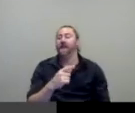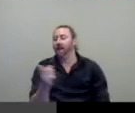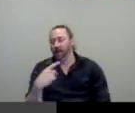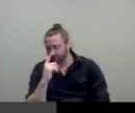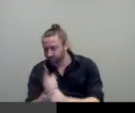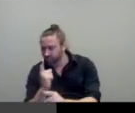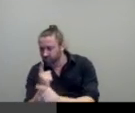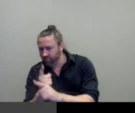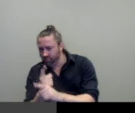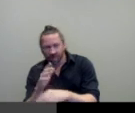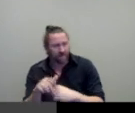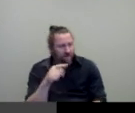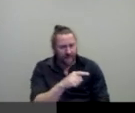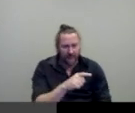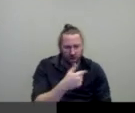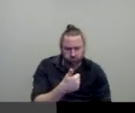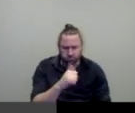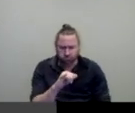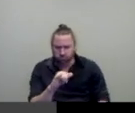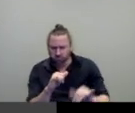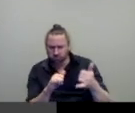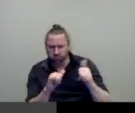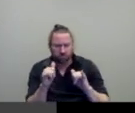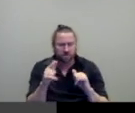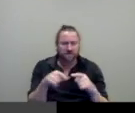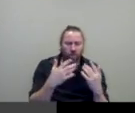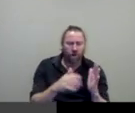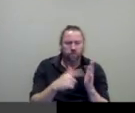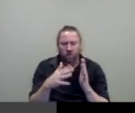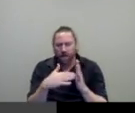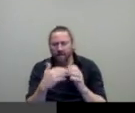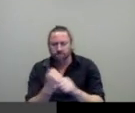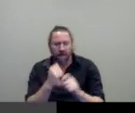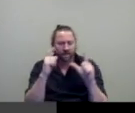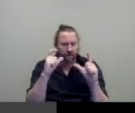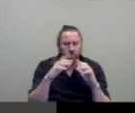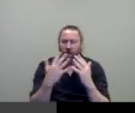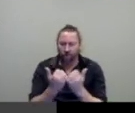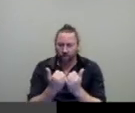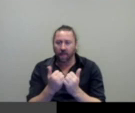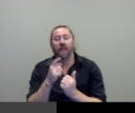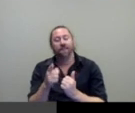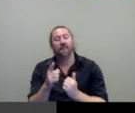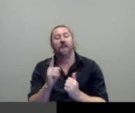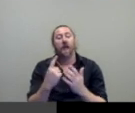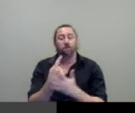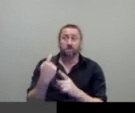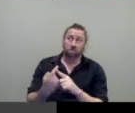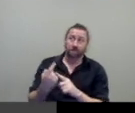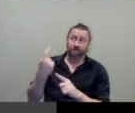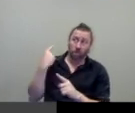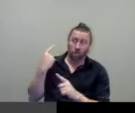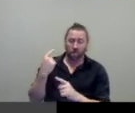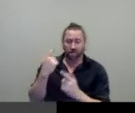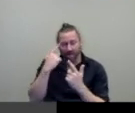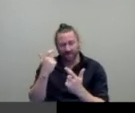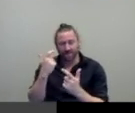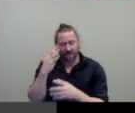practices and i want to draw your attention to the ideas problems and values raised in the past